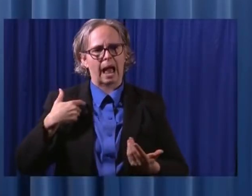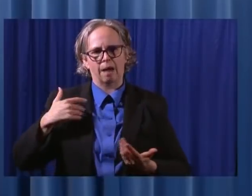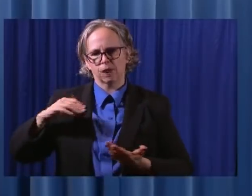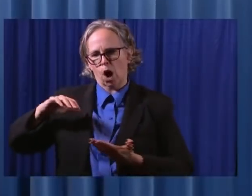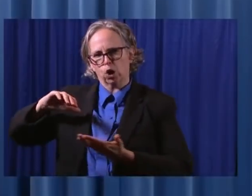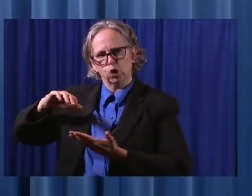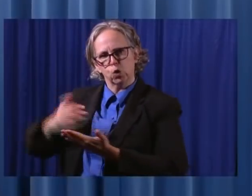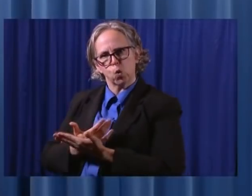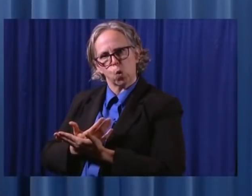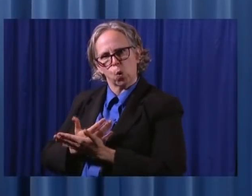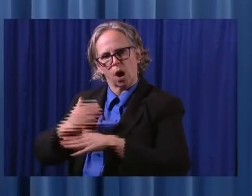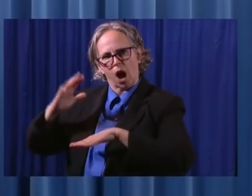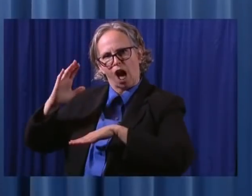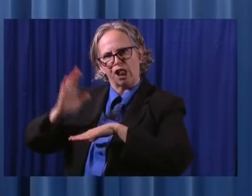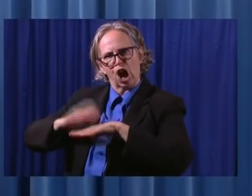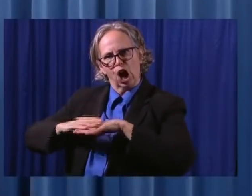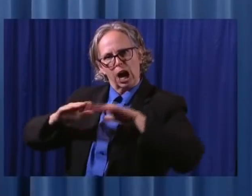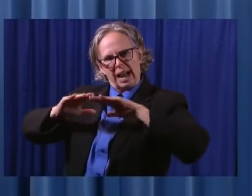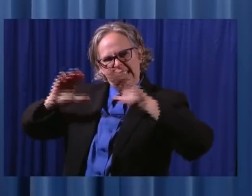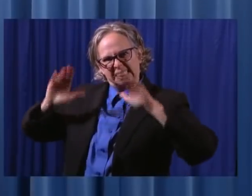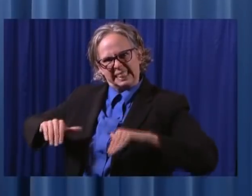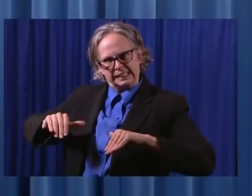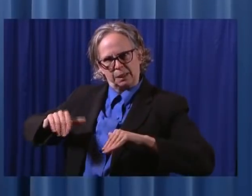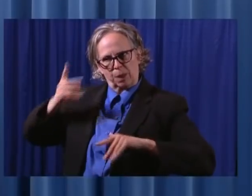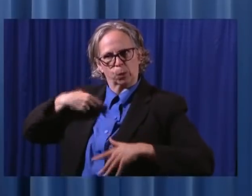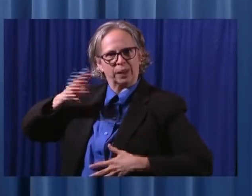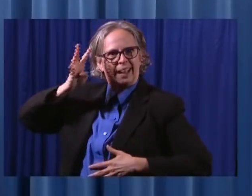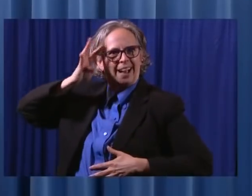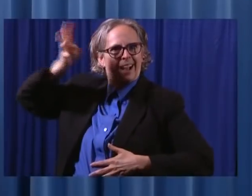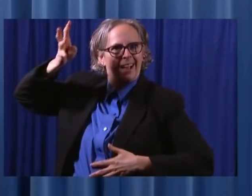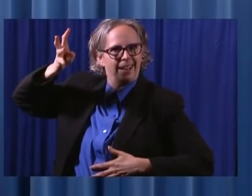THOSE ALL CONTINUE. THERE IS THE BASELINE ORDERS. WE HAVE ALSO DEVELOPED A NEW